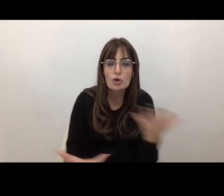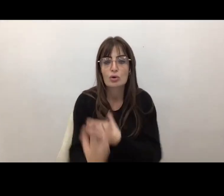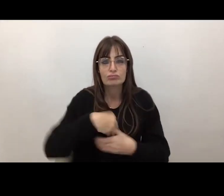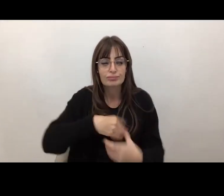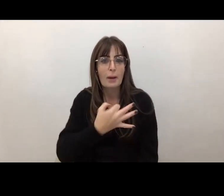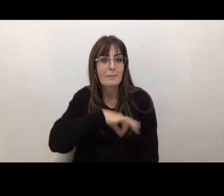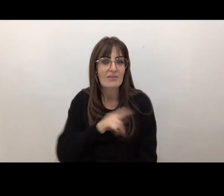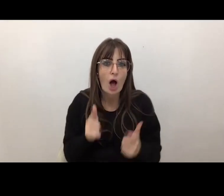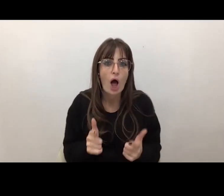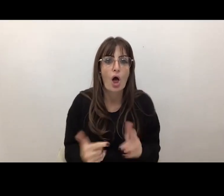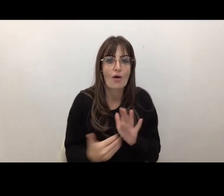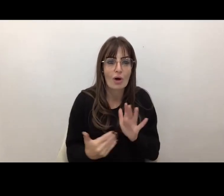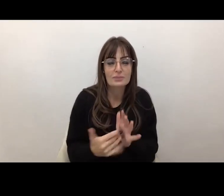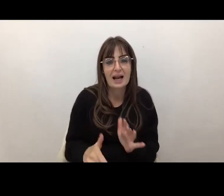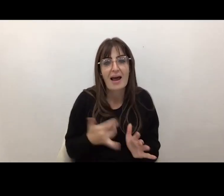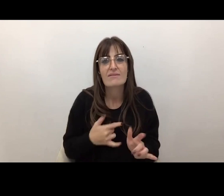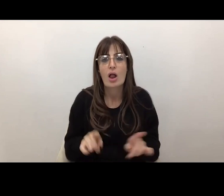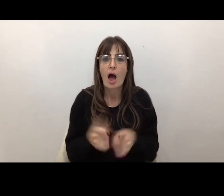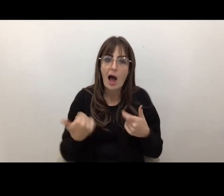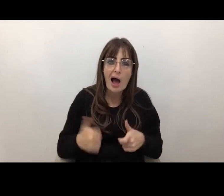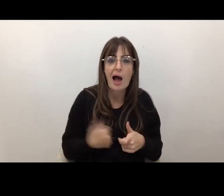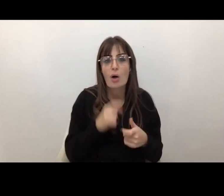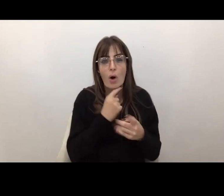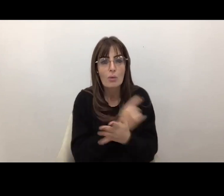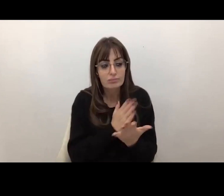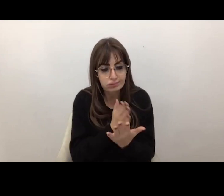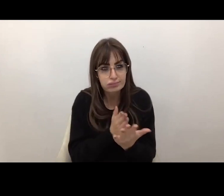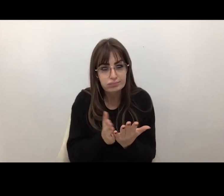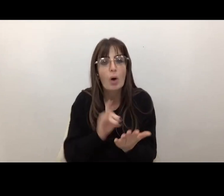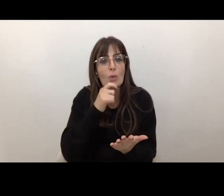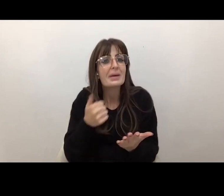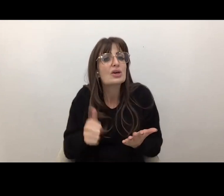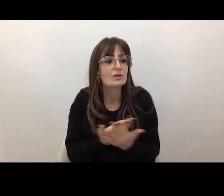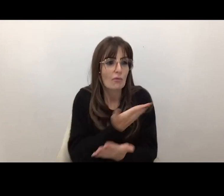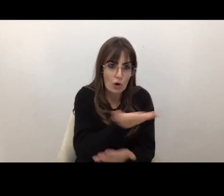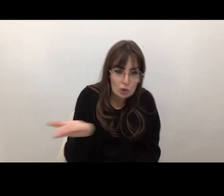session and if you like what we are going to be covering is going to be relevant for you and your